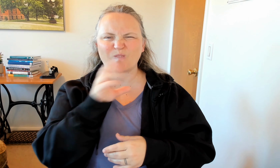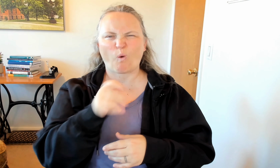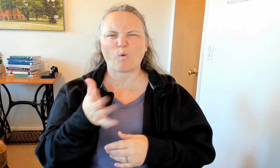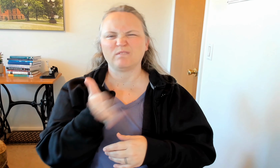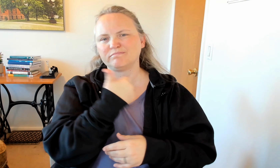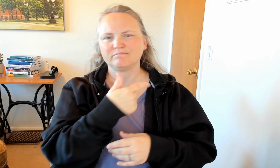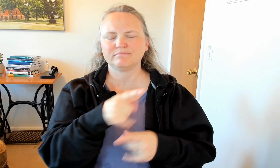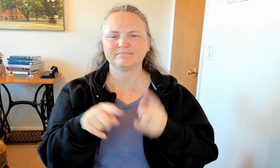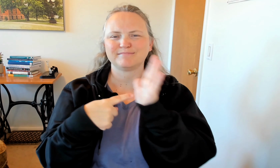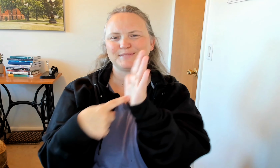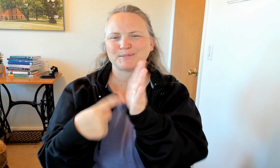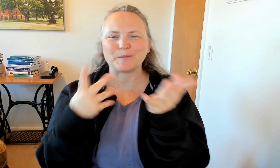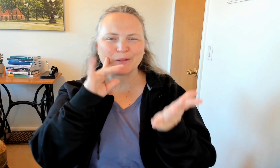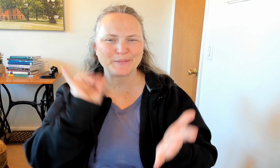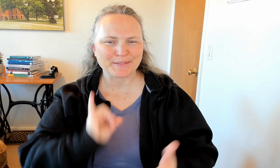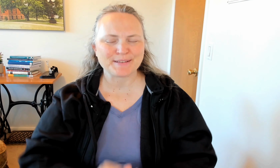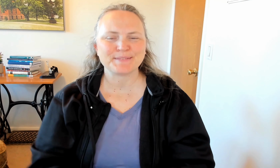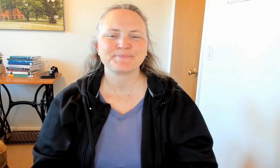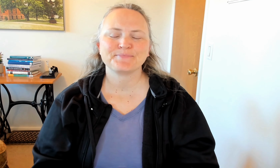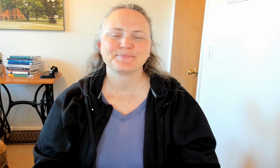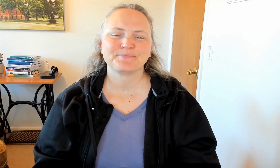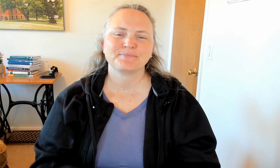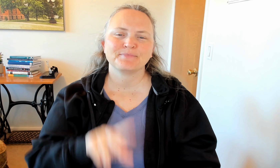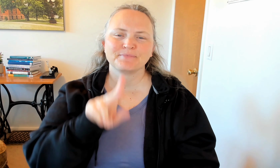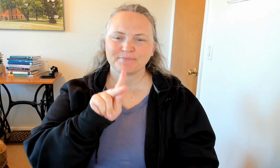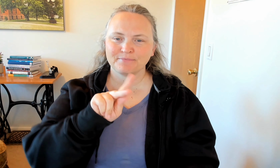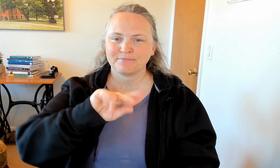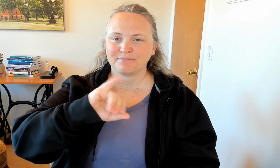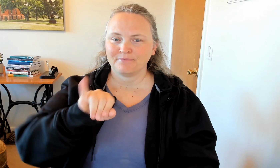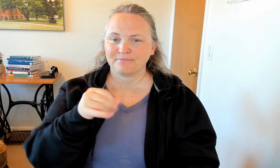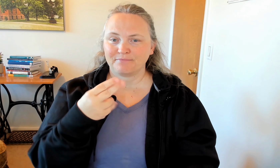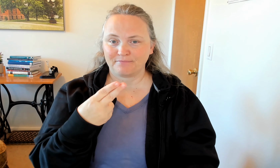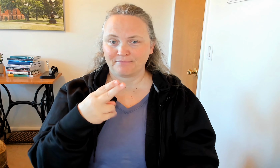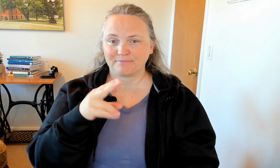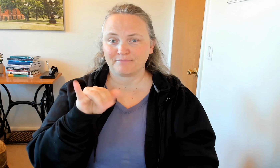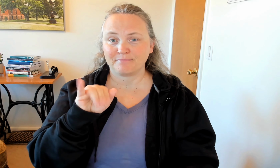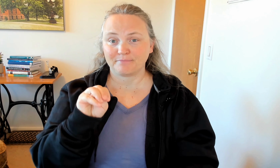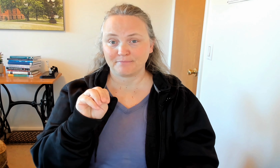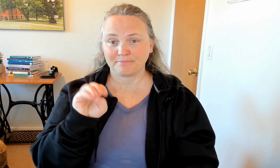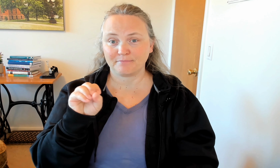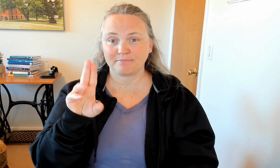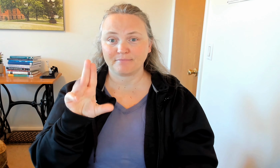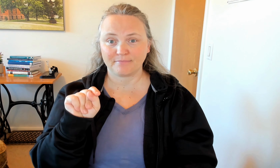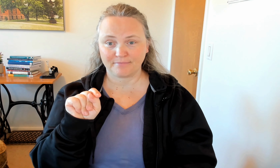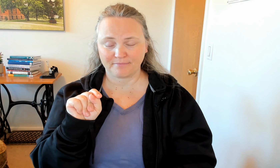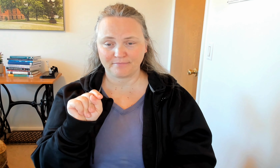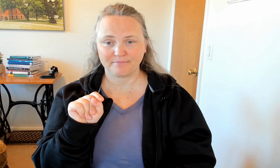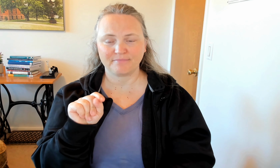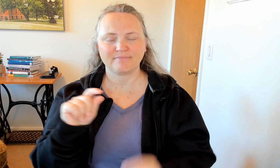Here's my I'm just going to get rid of my previous ones that we typed in. And I'm going to KJ H. IMout.